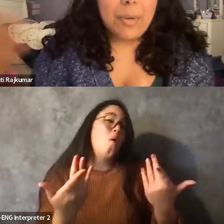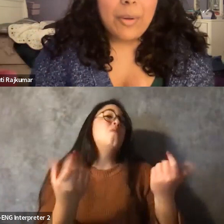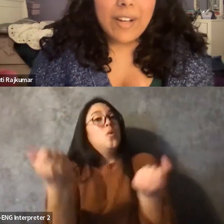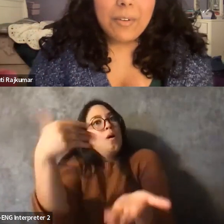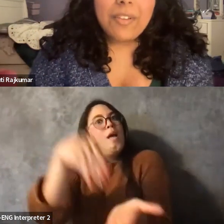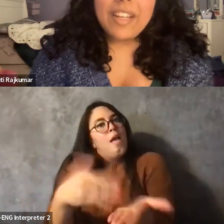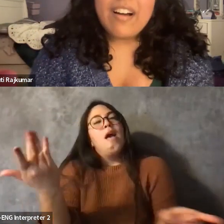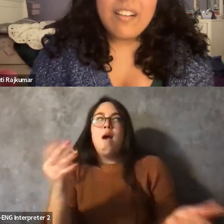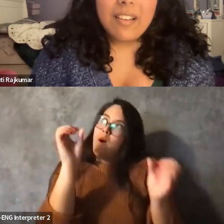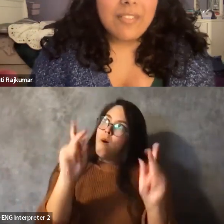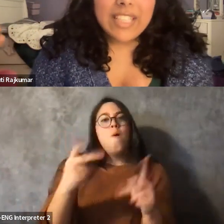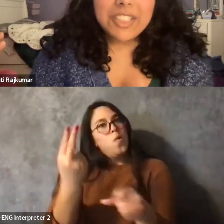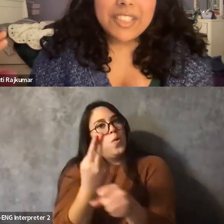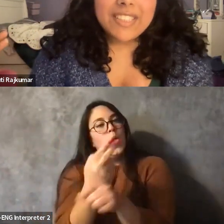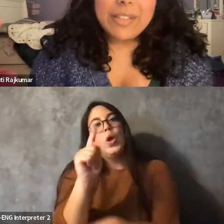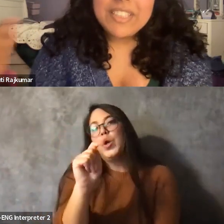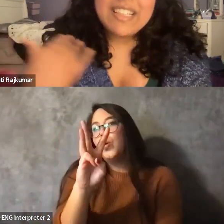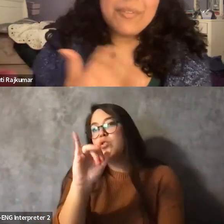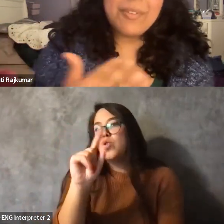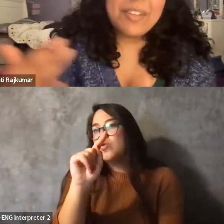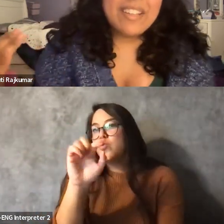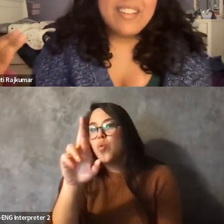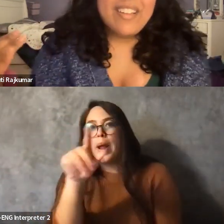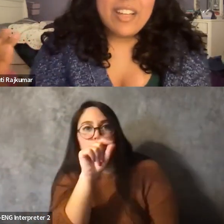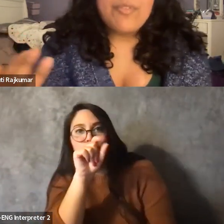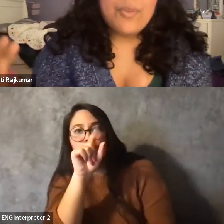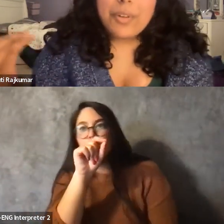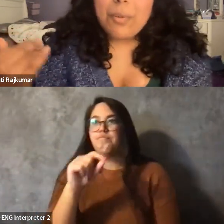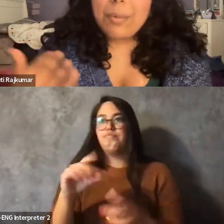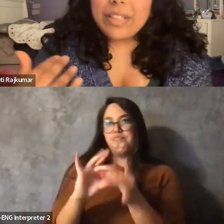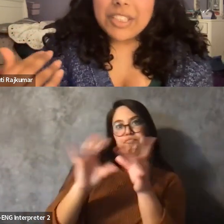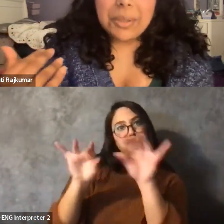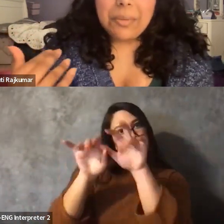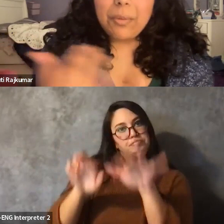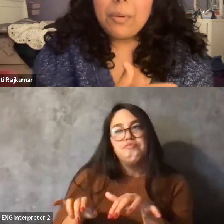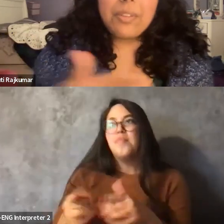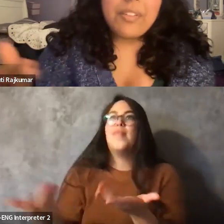up going viral, and it got a lot of attention. So I just think it was a really kind of full circle moment to show the growth